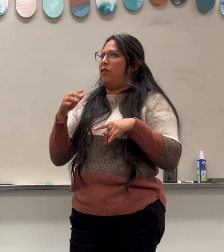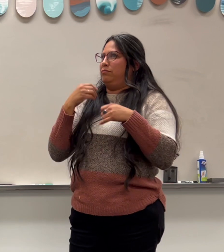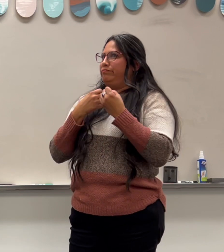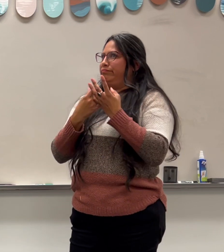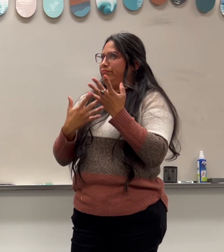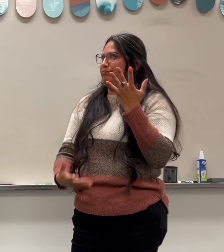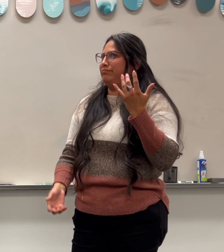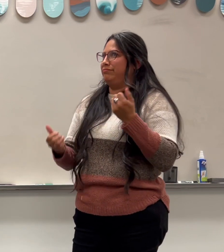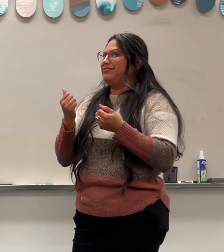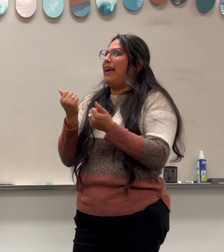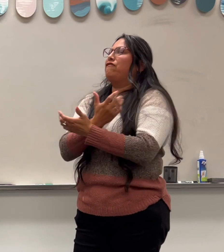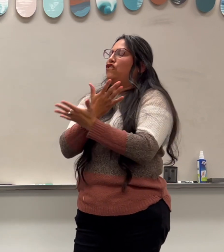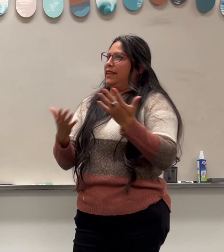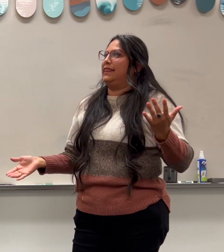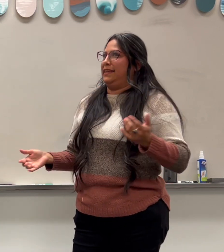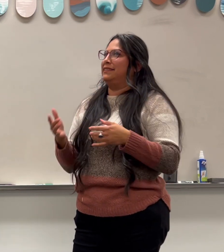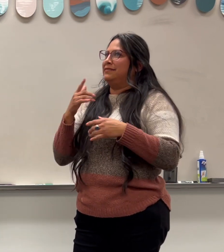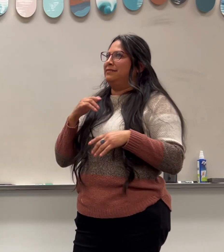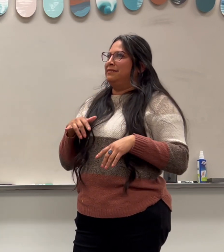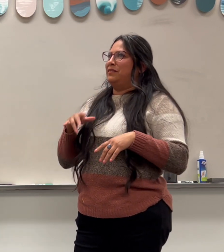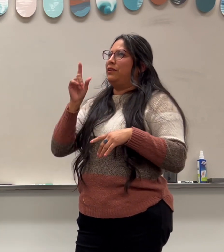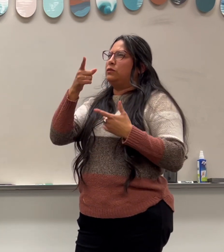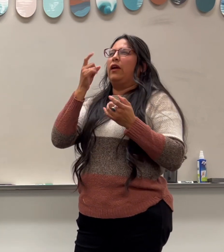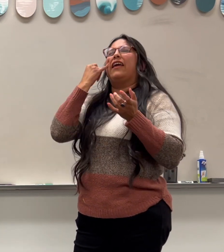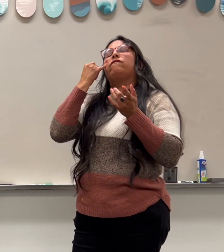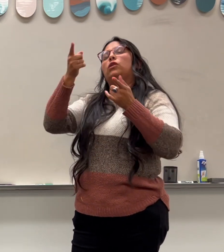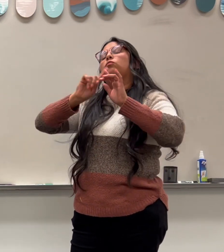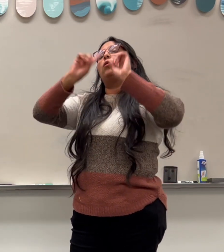mouth movements are there are a lot of different things that are involved in the language itself